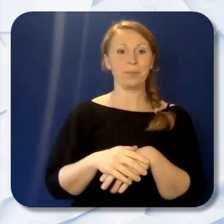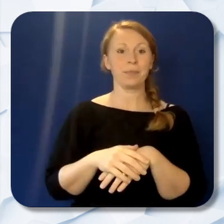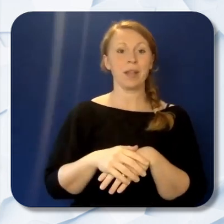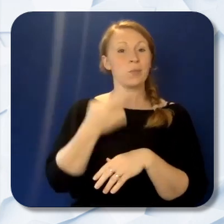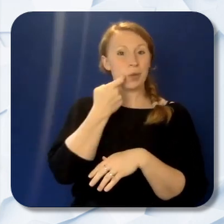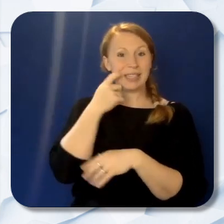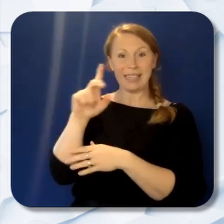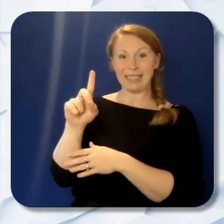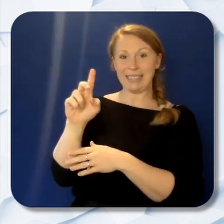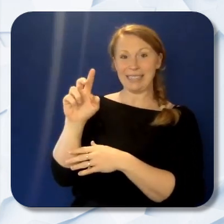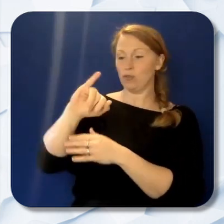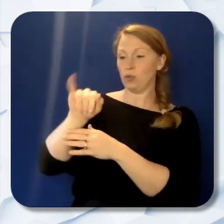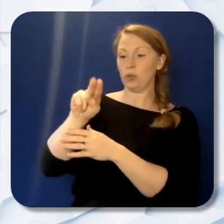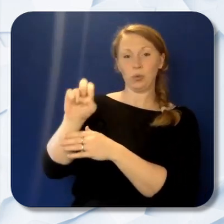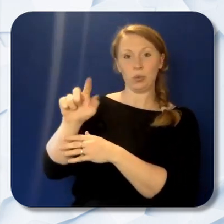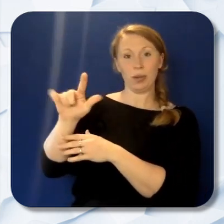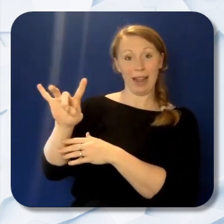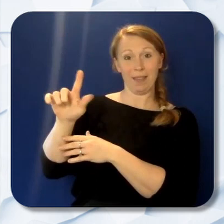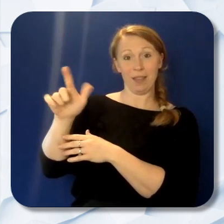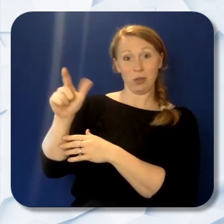On June twenty eighth, two thousand and twenty, one after being confirmed by the